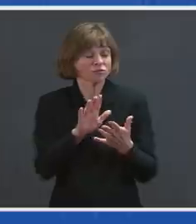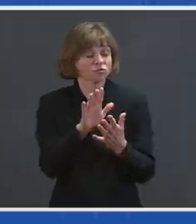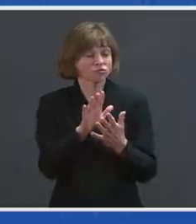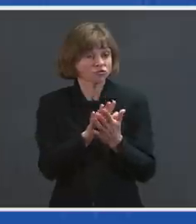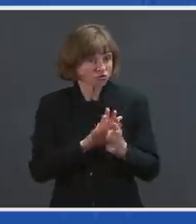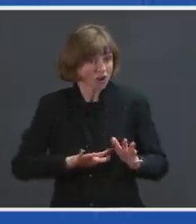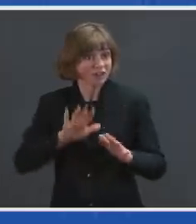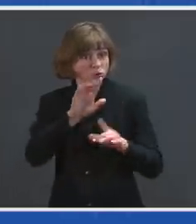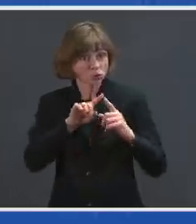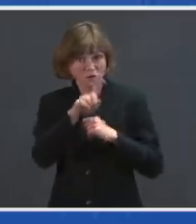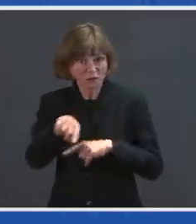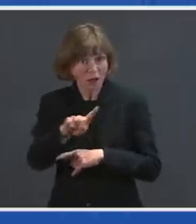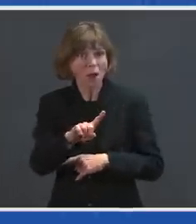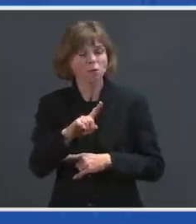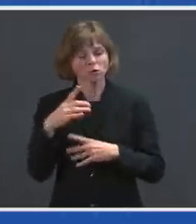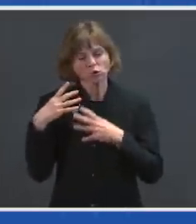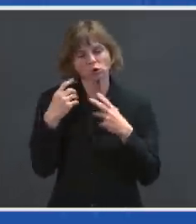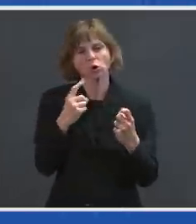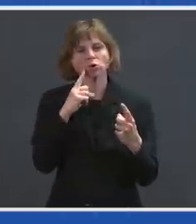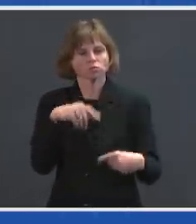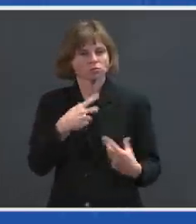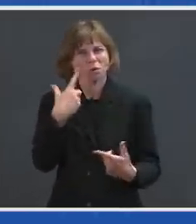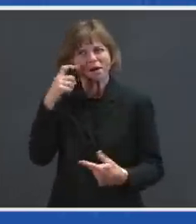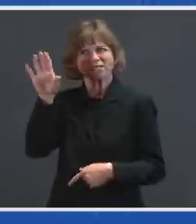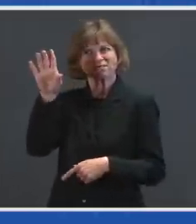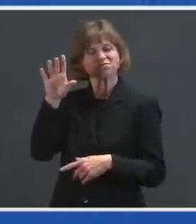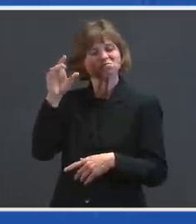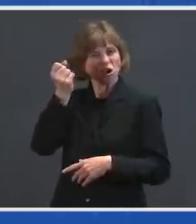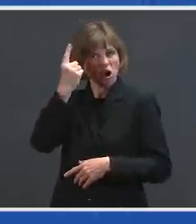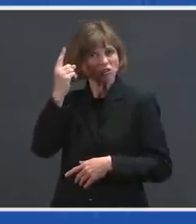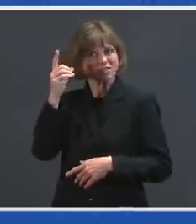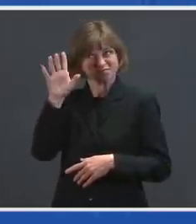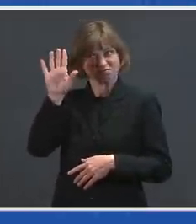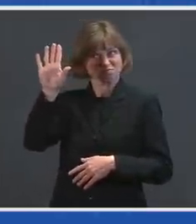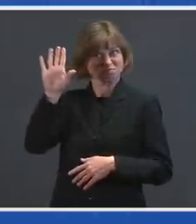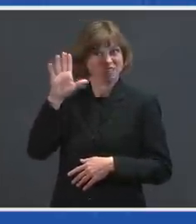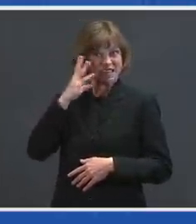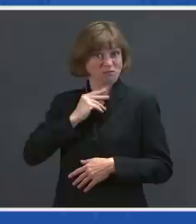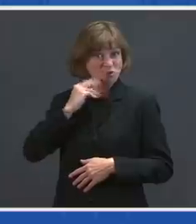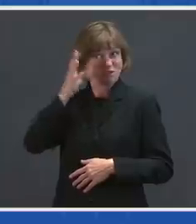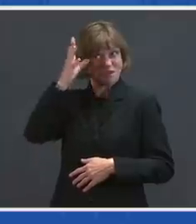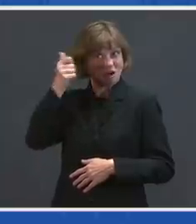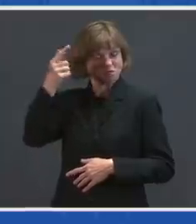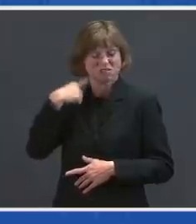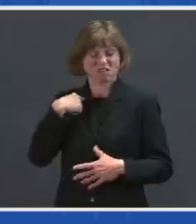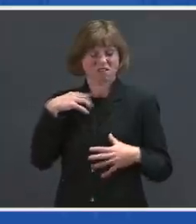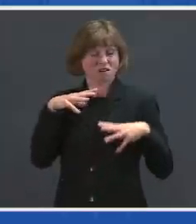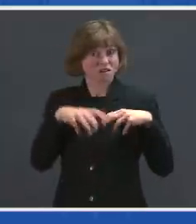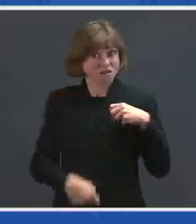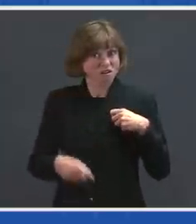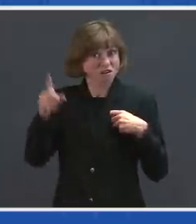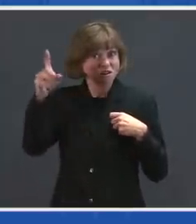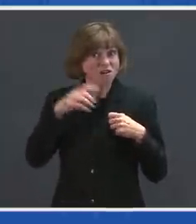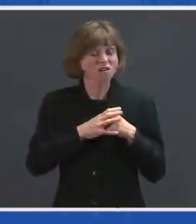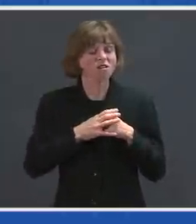with a terrible understanding of a father who shared their experience. Continuing on the family, Jill and Joe Biden